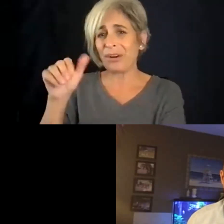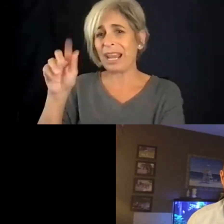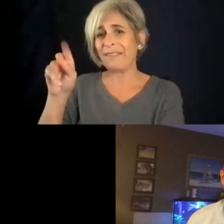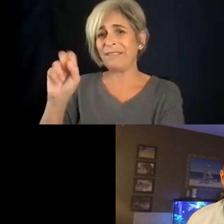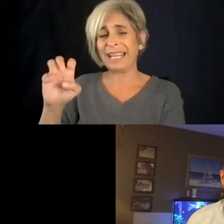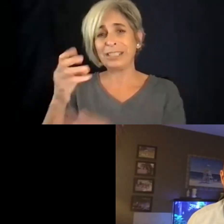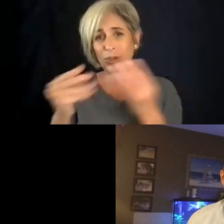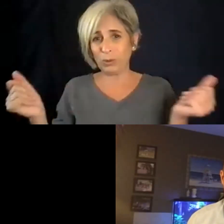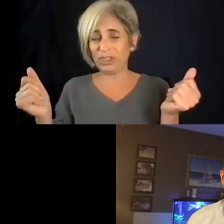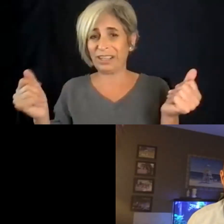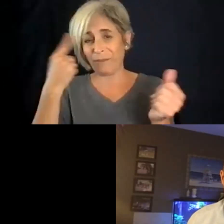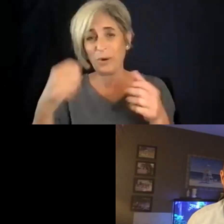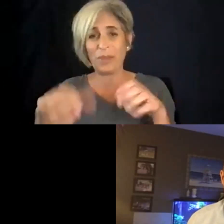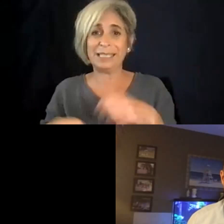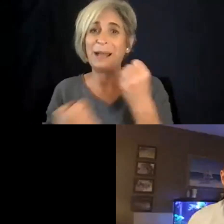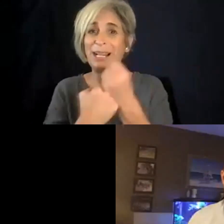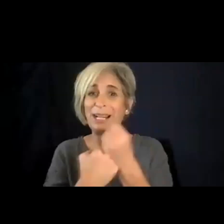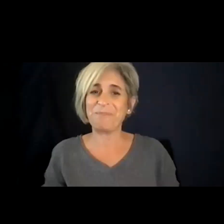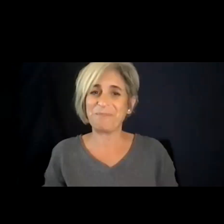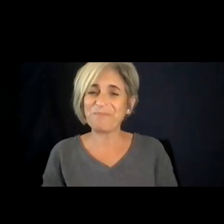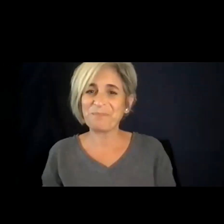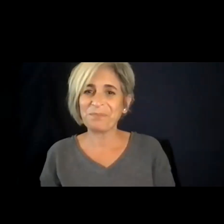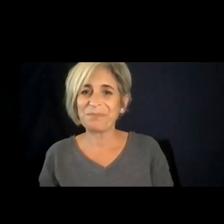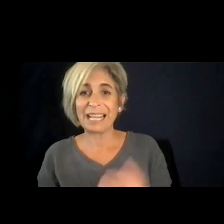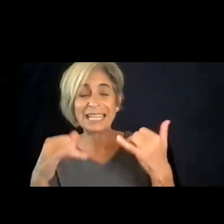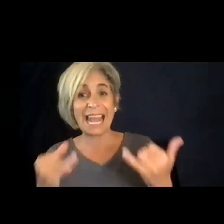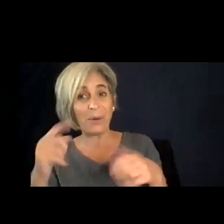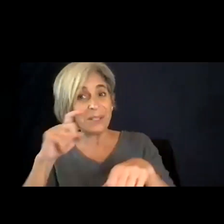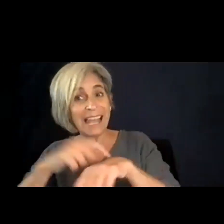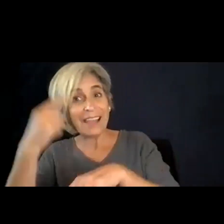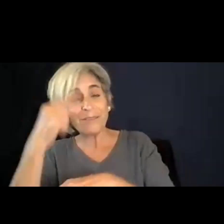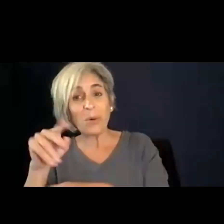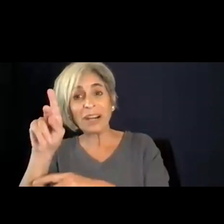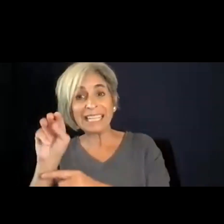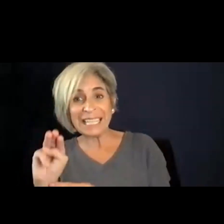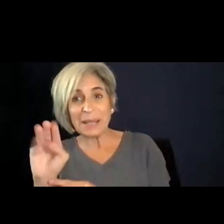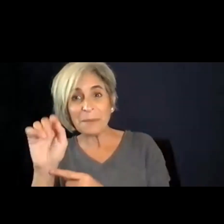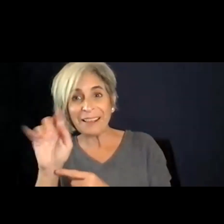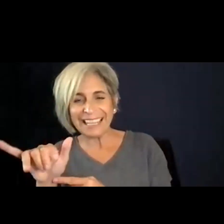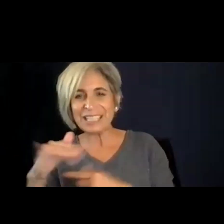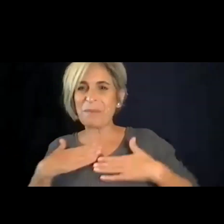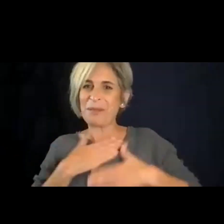Time for our keynote and it is my pleasure to introduce our keynote